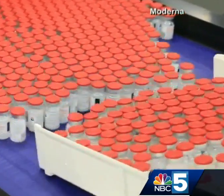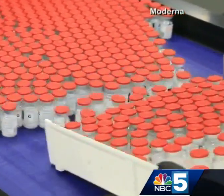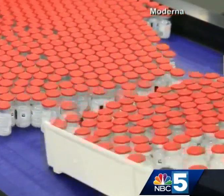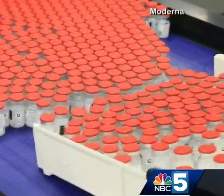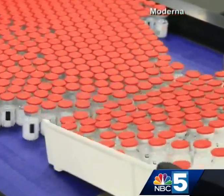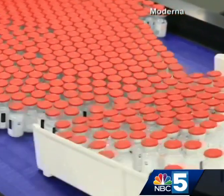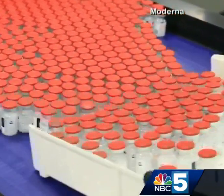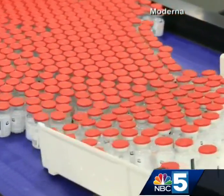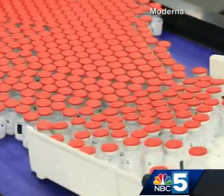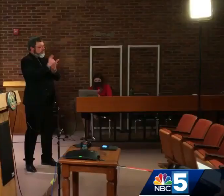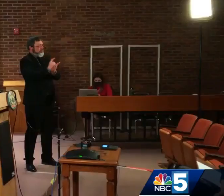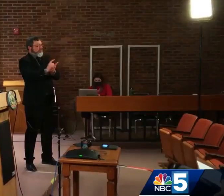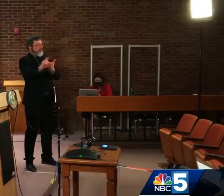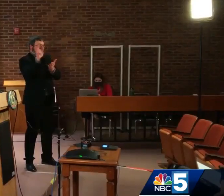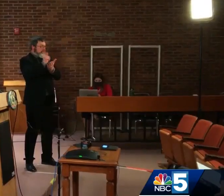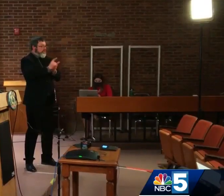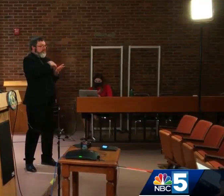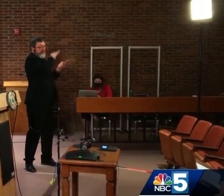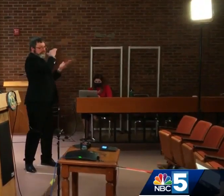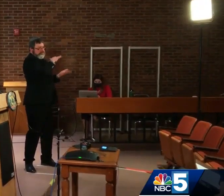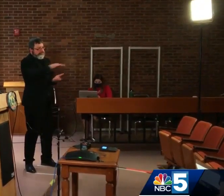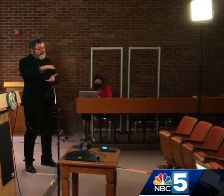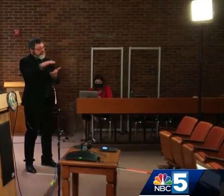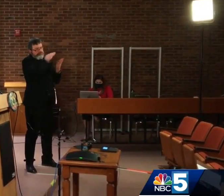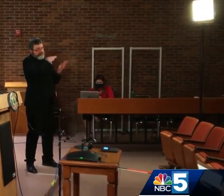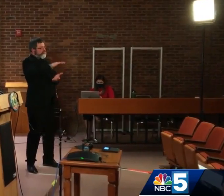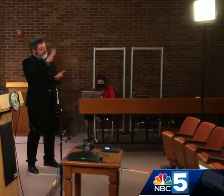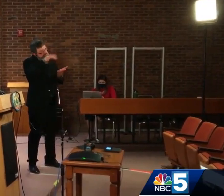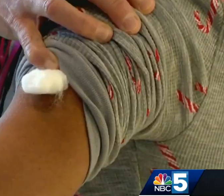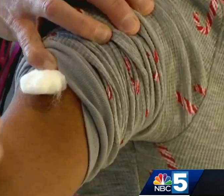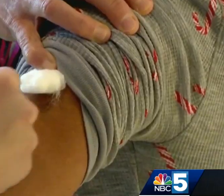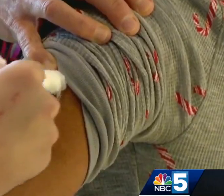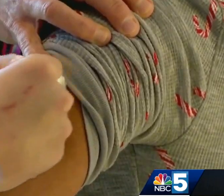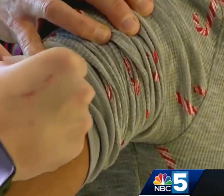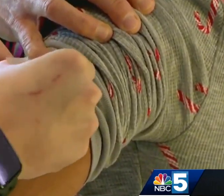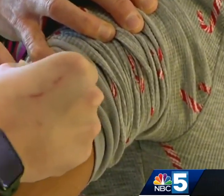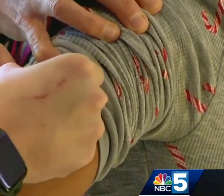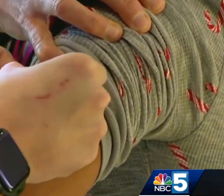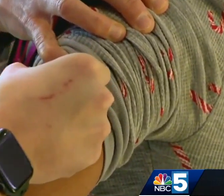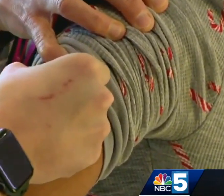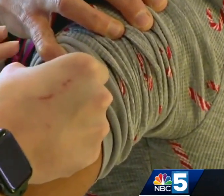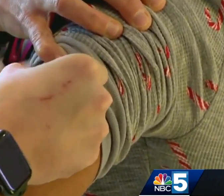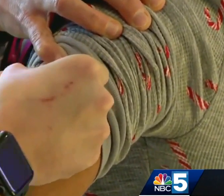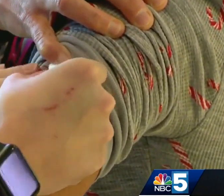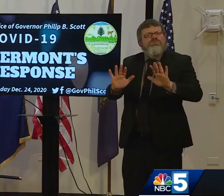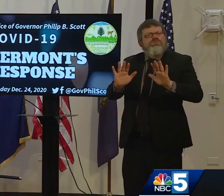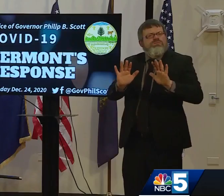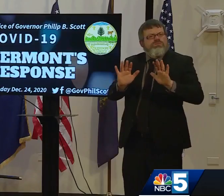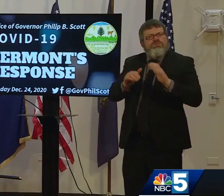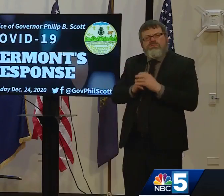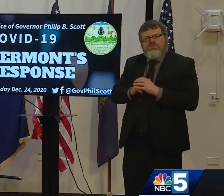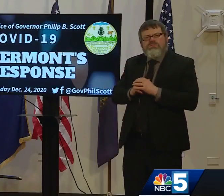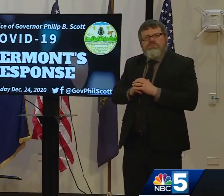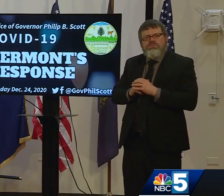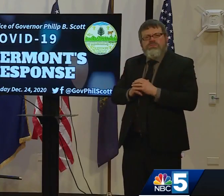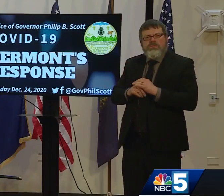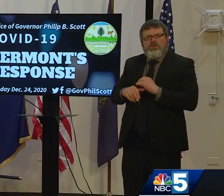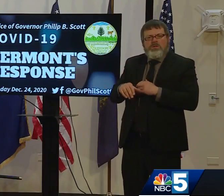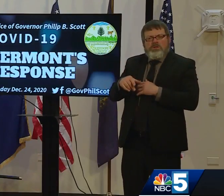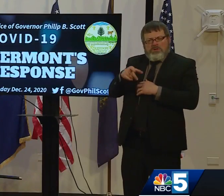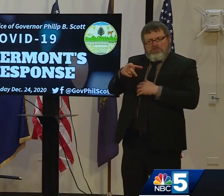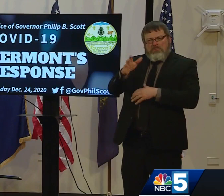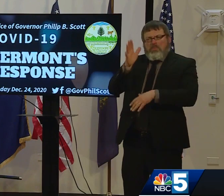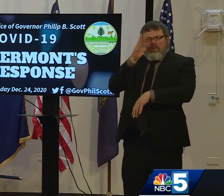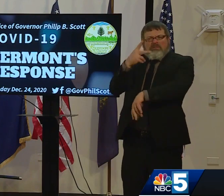priority group 1A with another large number in group 1B THOUGH IT COULD BE SEVERAL MONTHS BEFORE THE AVERAGE PERSON COULD GET A SHOT...